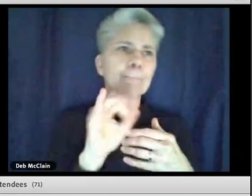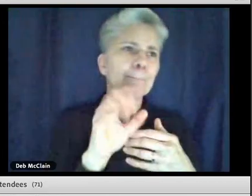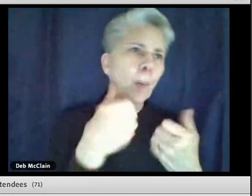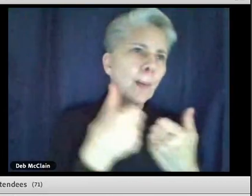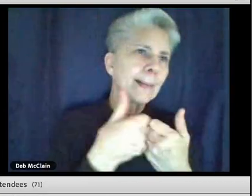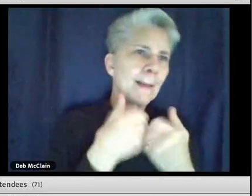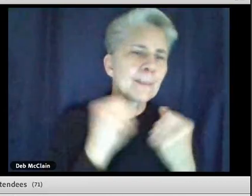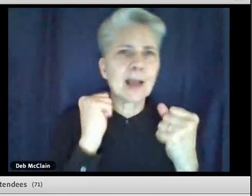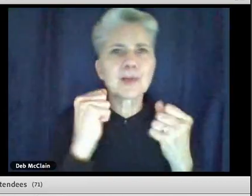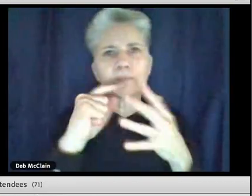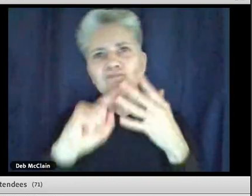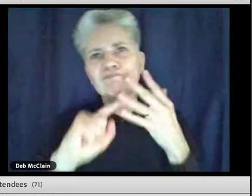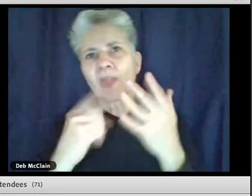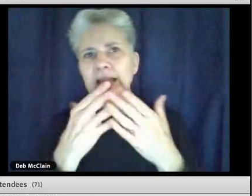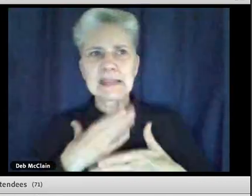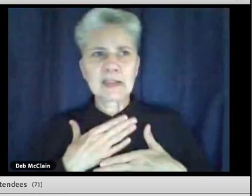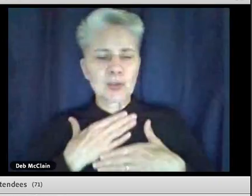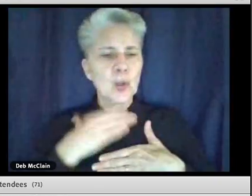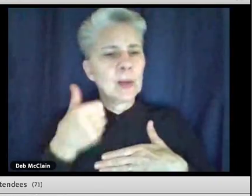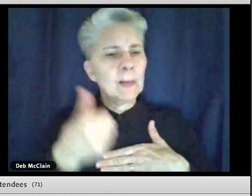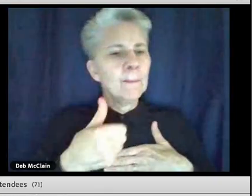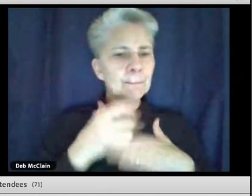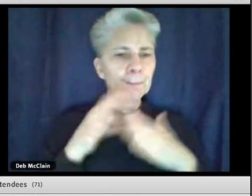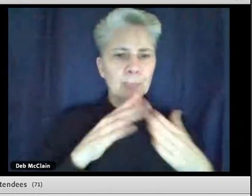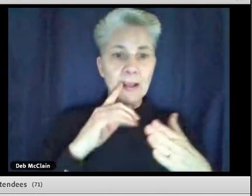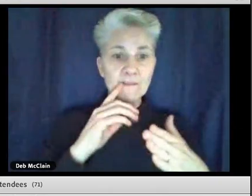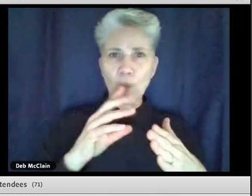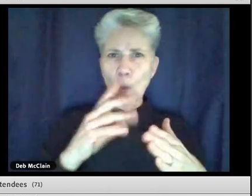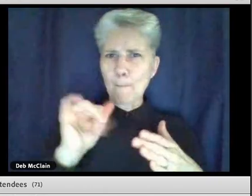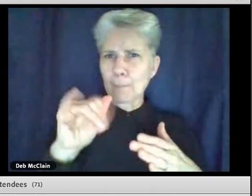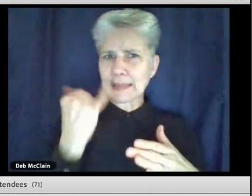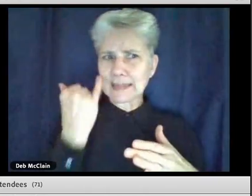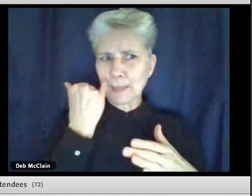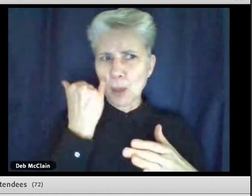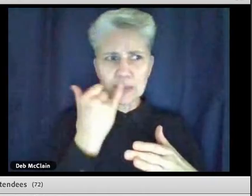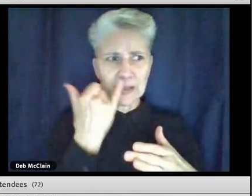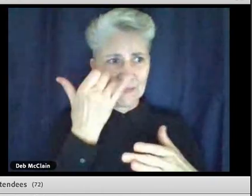things that can entertain. Plan for your pets. What are you going to do if your pets get sick?